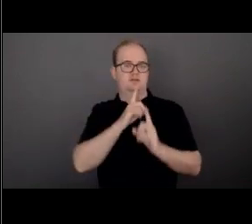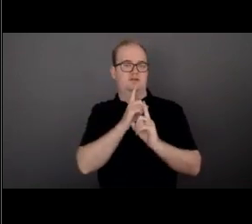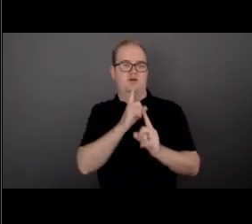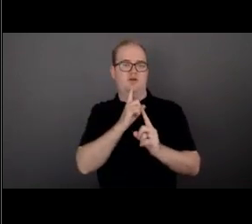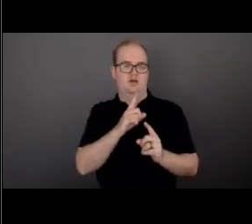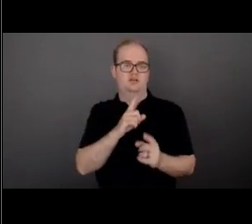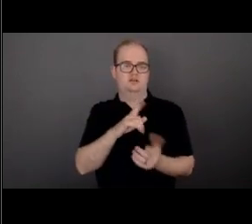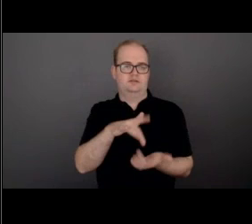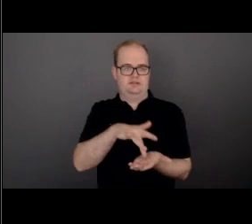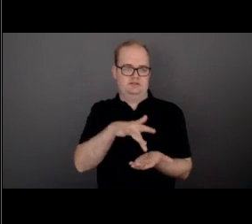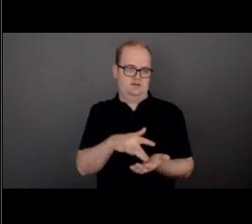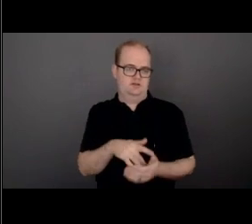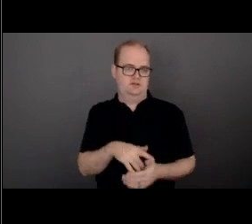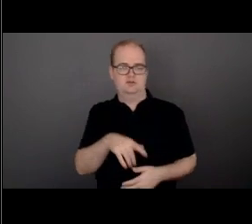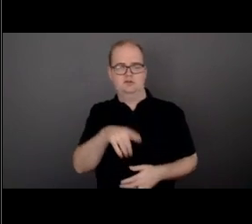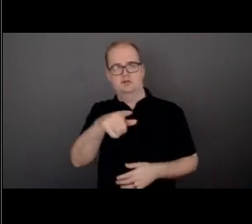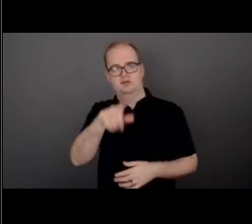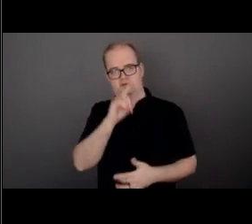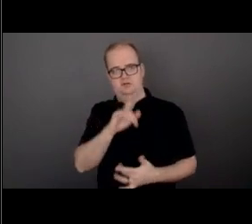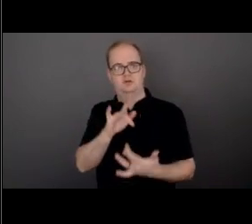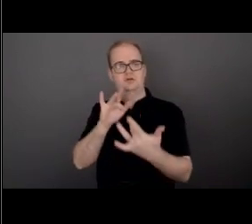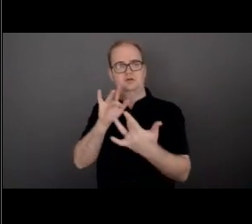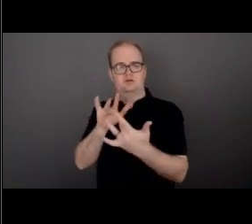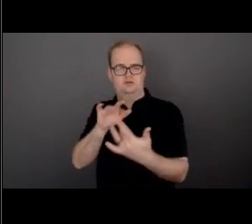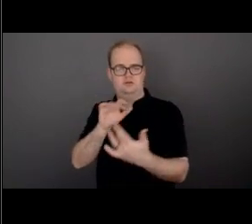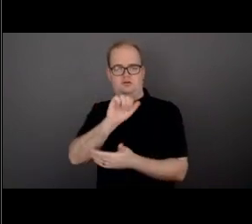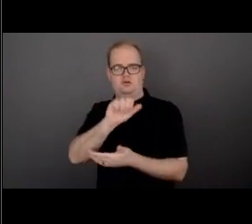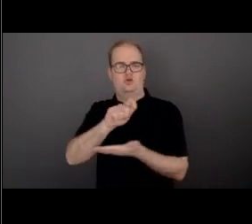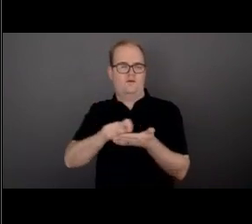So get in touch with your locally led office to see when they are running.